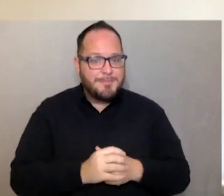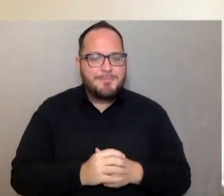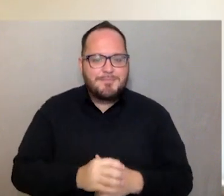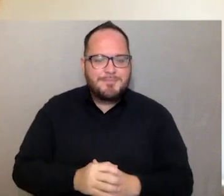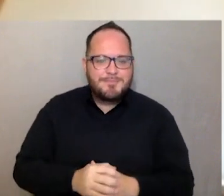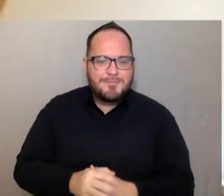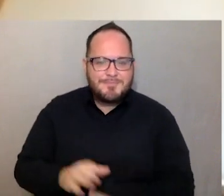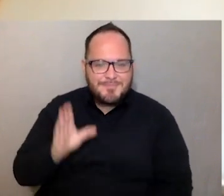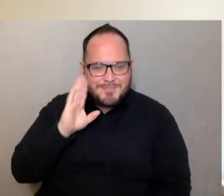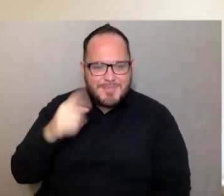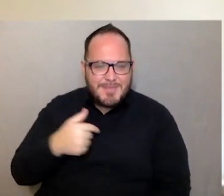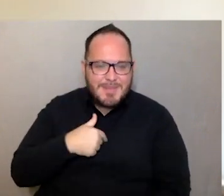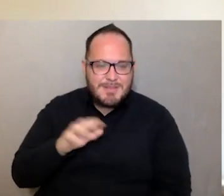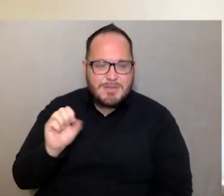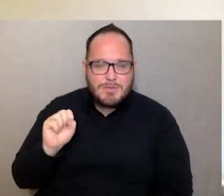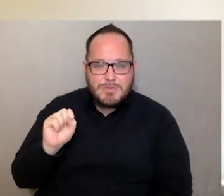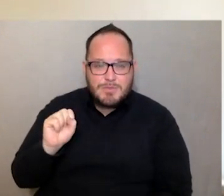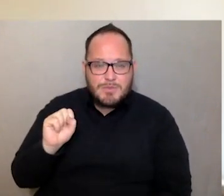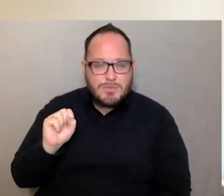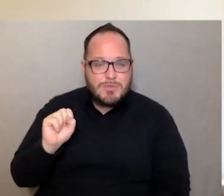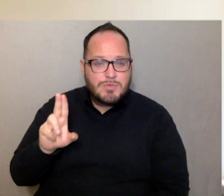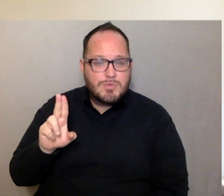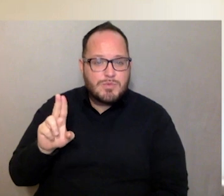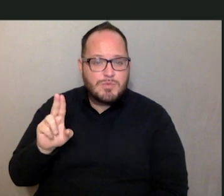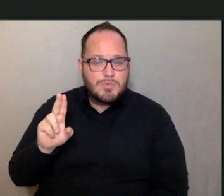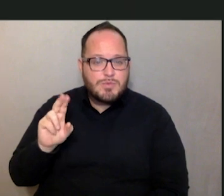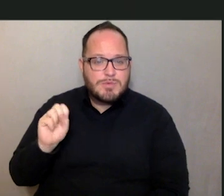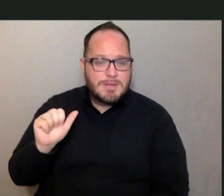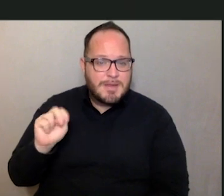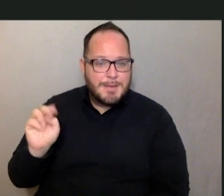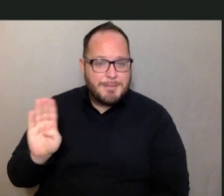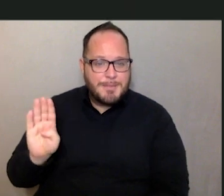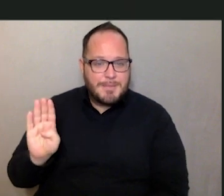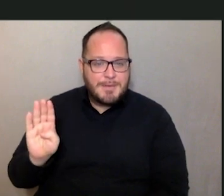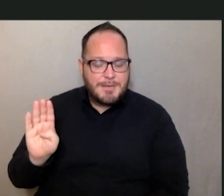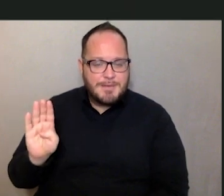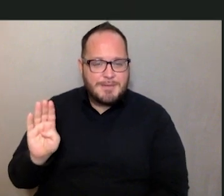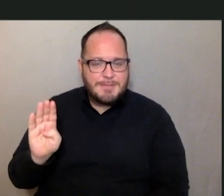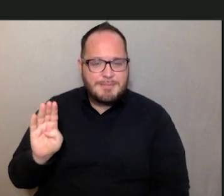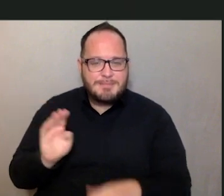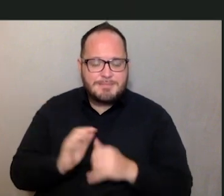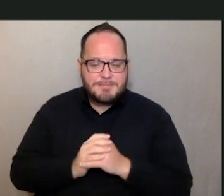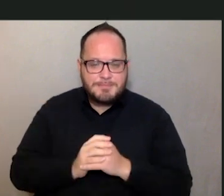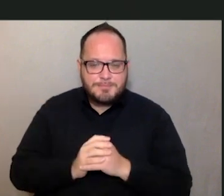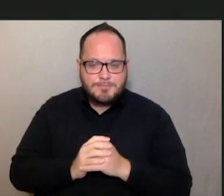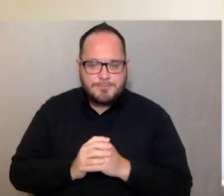THIS? >> THIS IS SUZANNE BONAMICI. I'M HAPPY TO WEIGH IN BRIEFLY. I THINK ONE OF THE THINGS WE